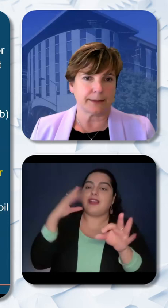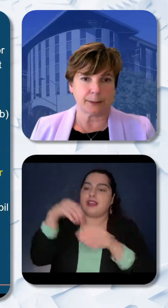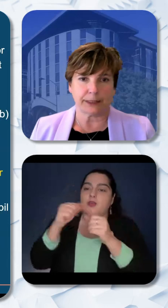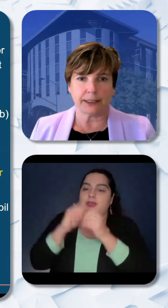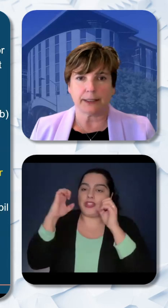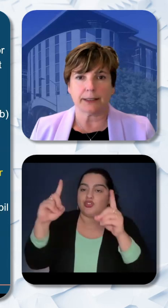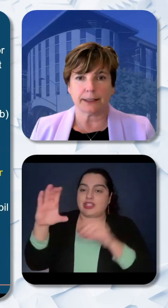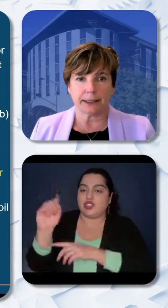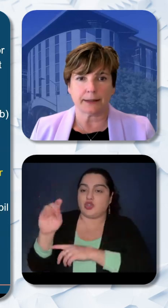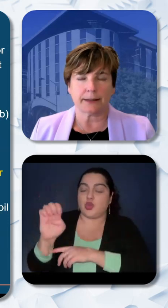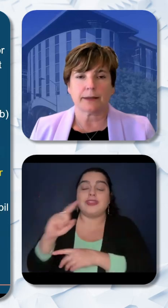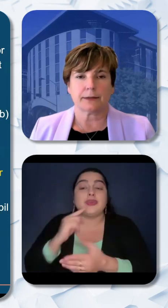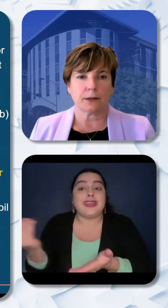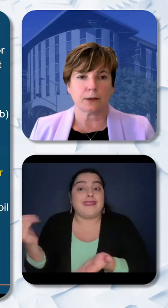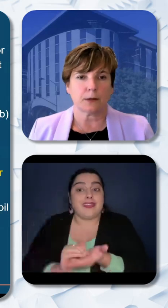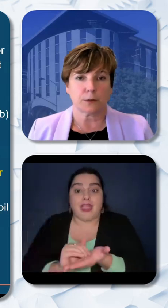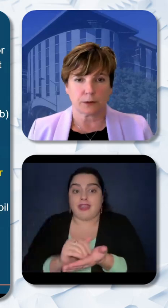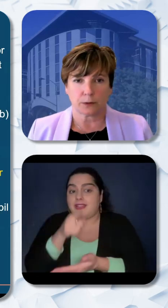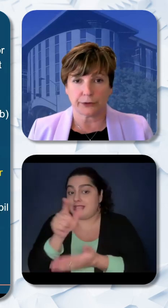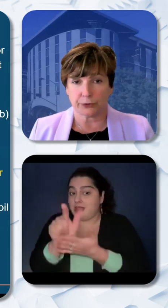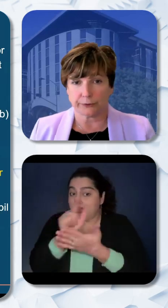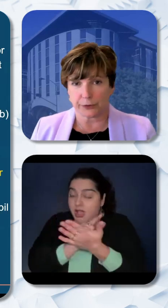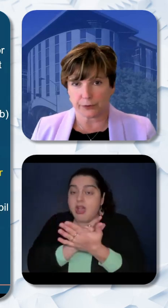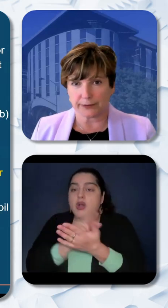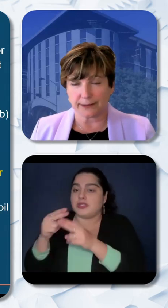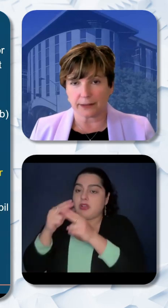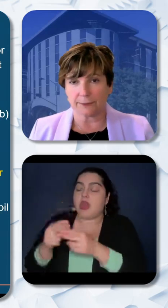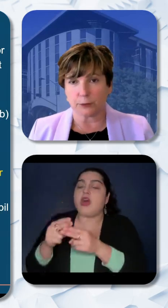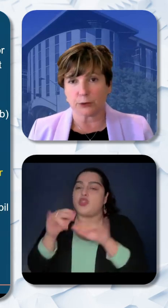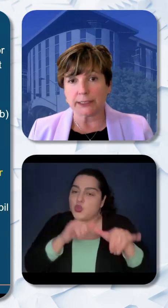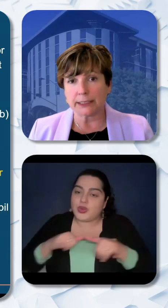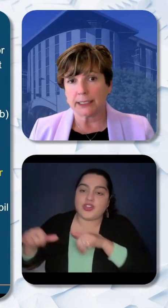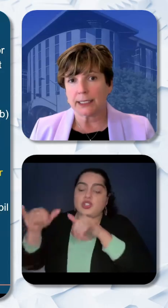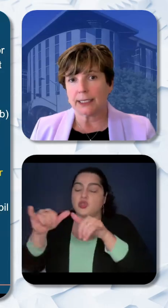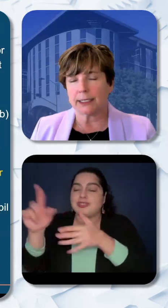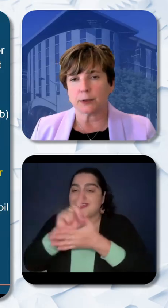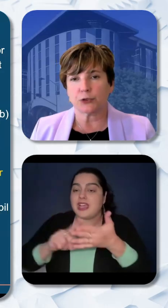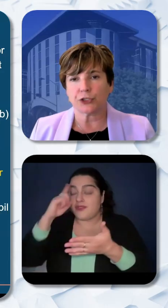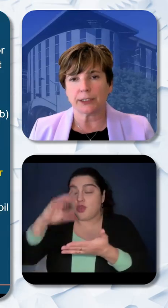And simply, again, this law was called the Universal Design for Learning and Inclusion,